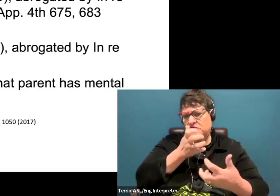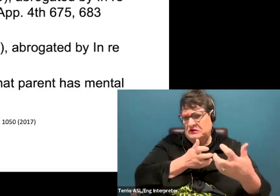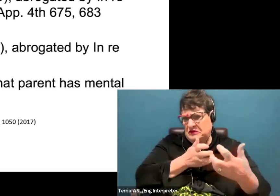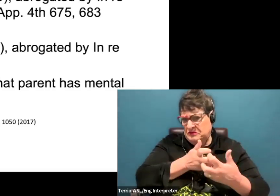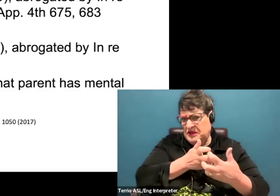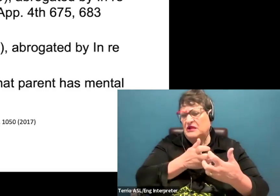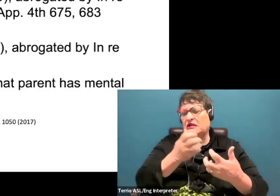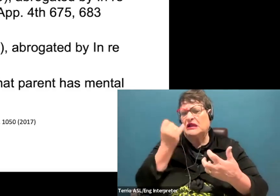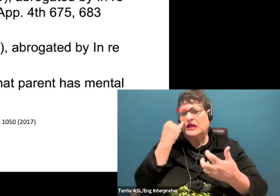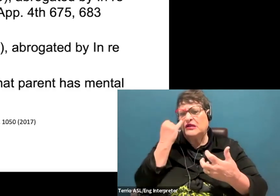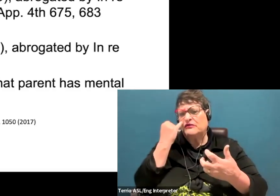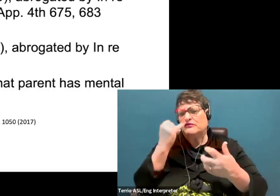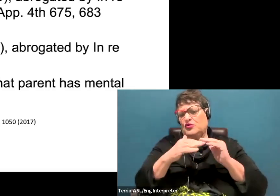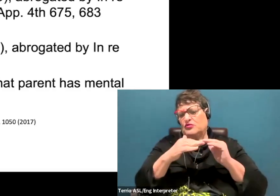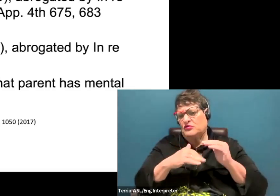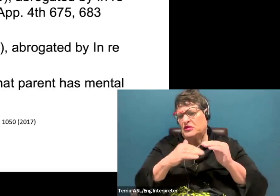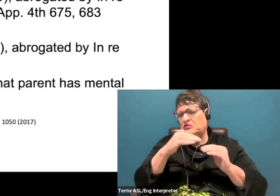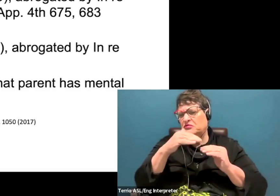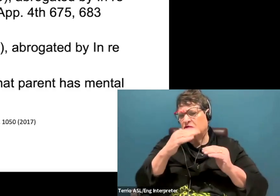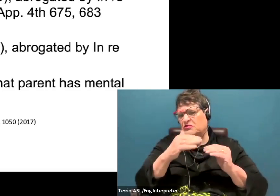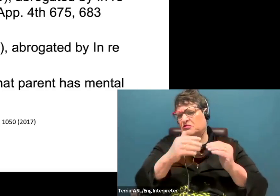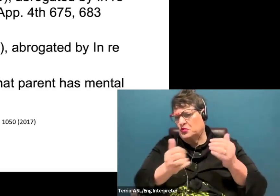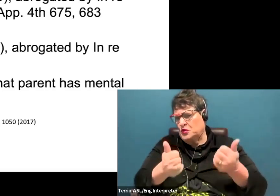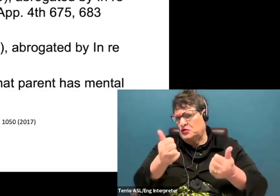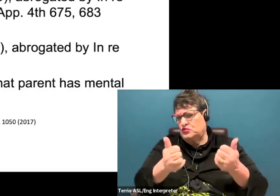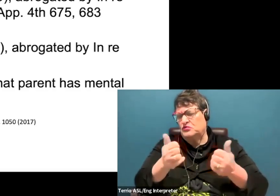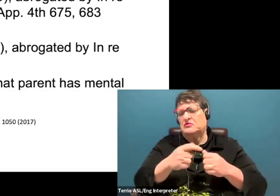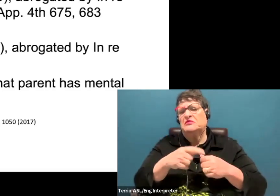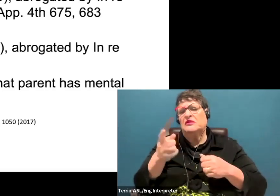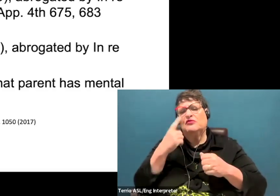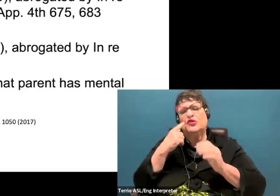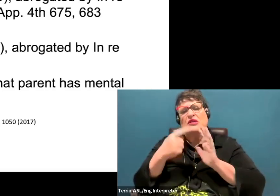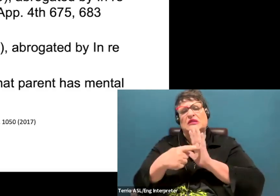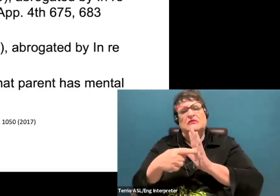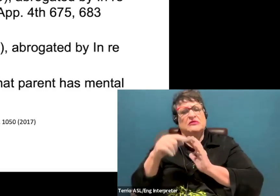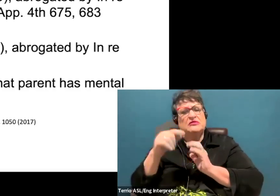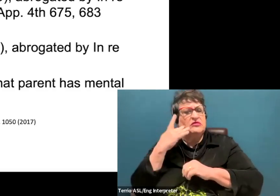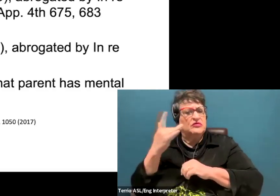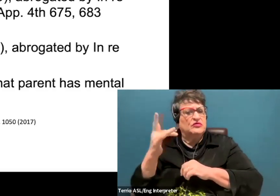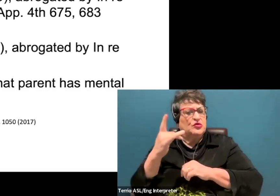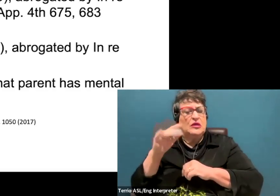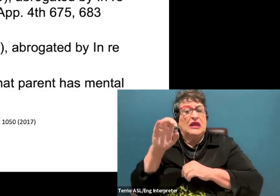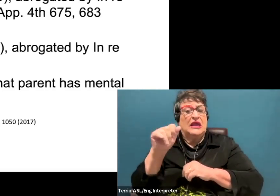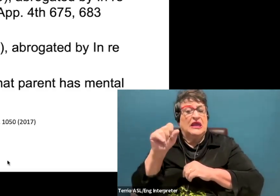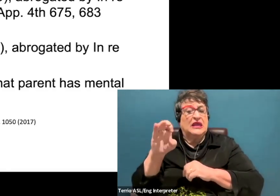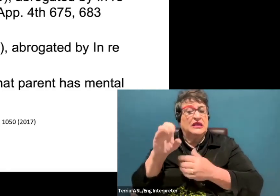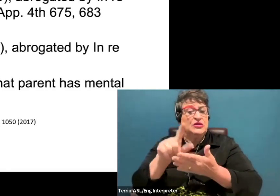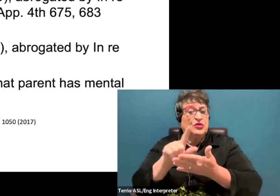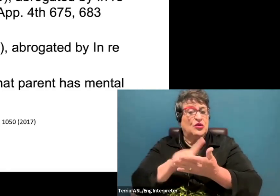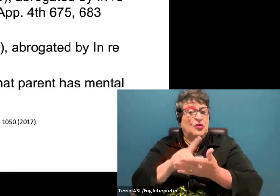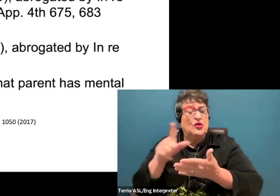following our dependency case law. So for example, in California, we have case law that says it's not sufficient to